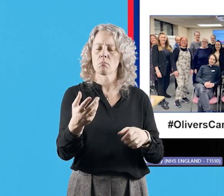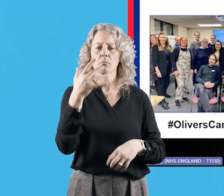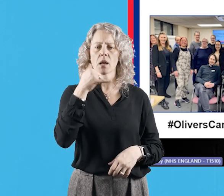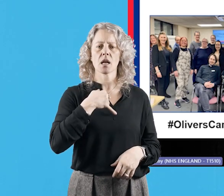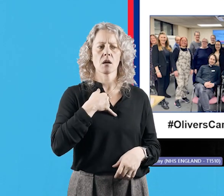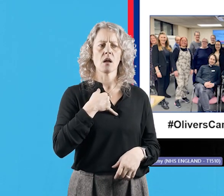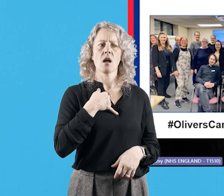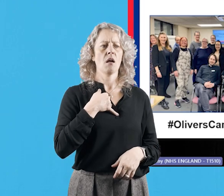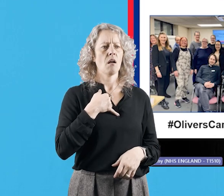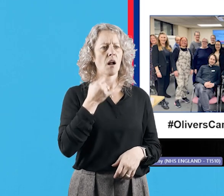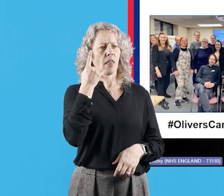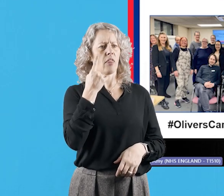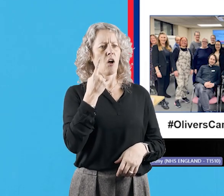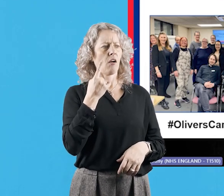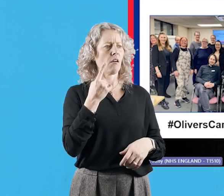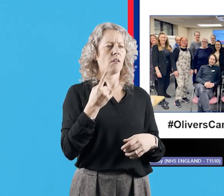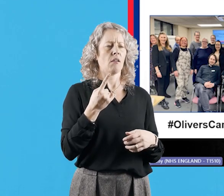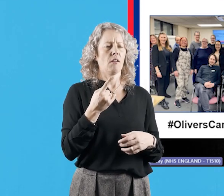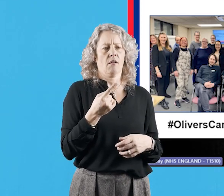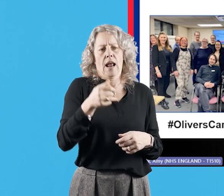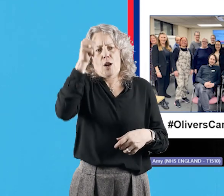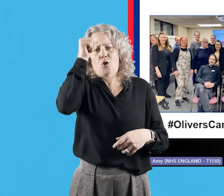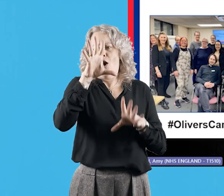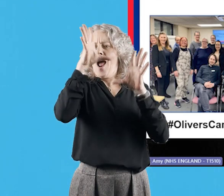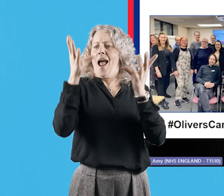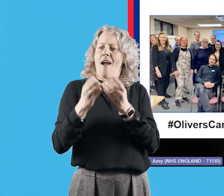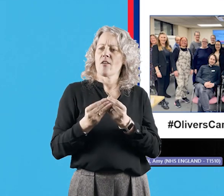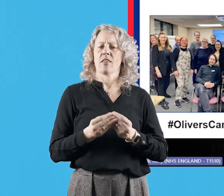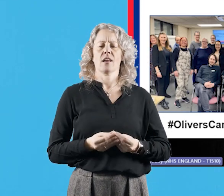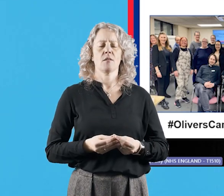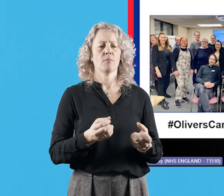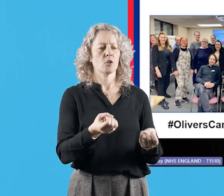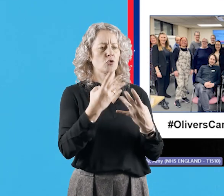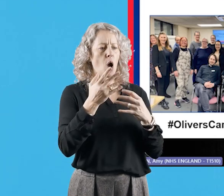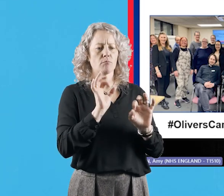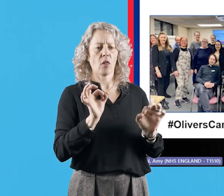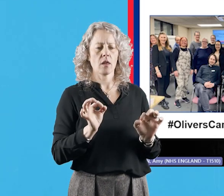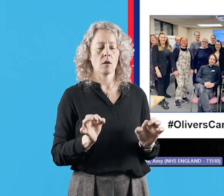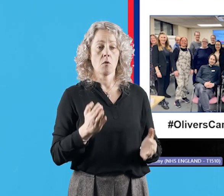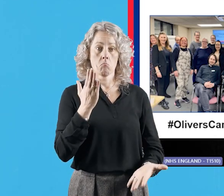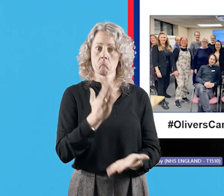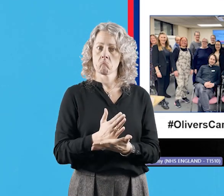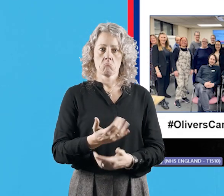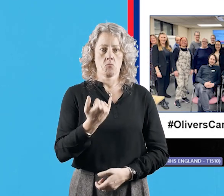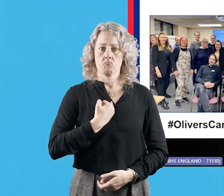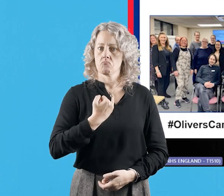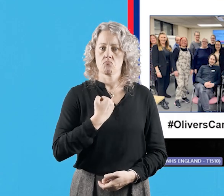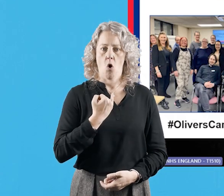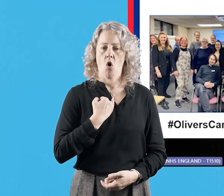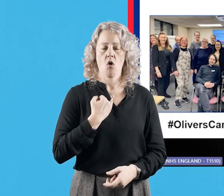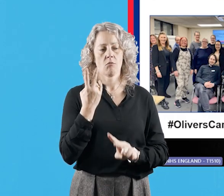what, I didn't think I could learn anything. I didn't think you'd be able to show me anything, but actually I can see